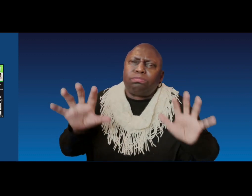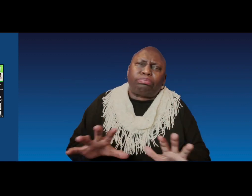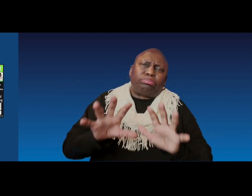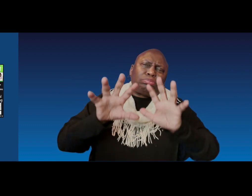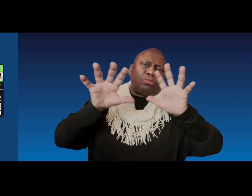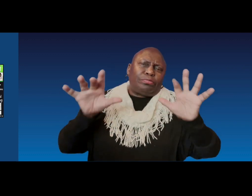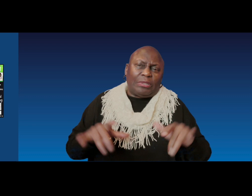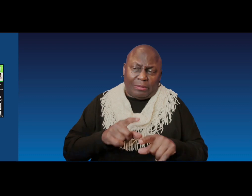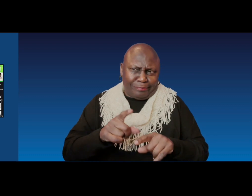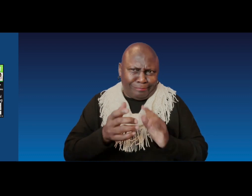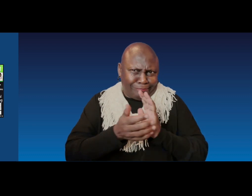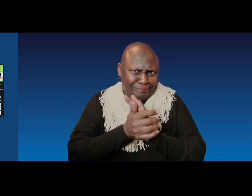and all of that.